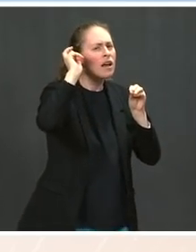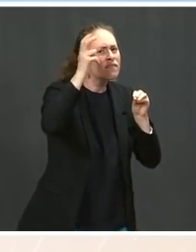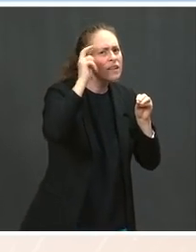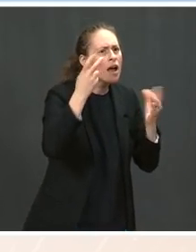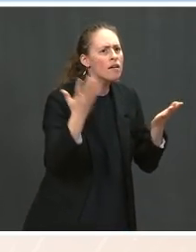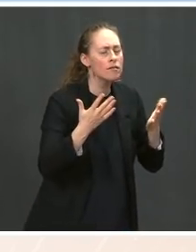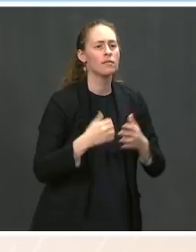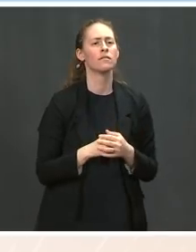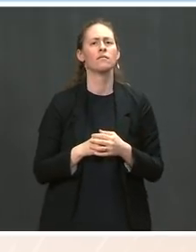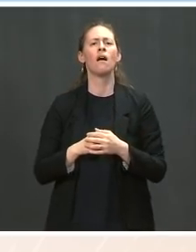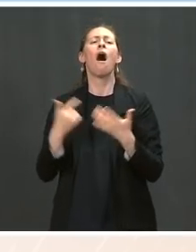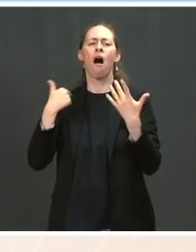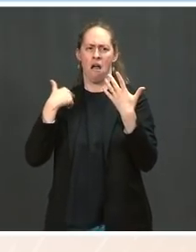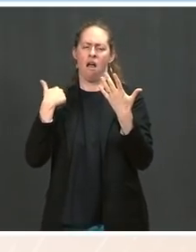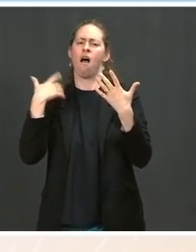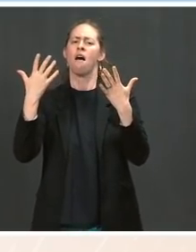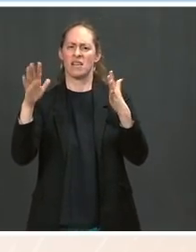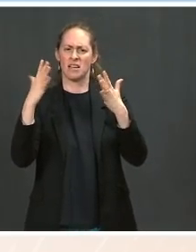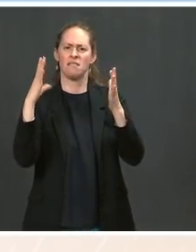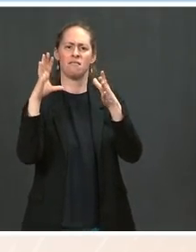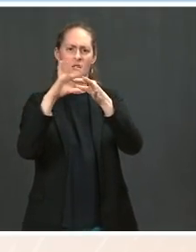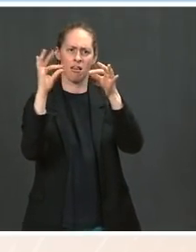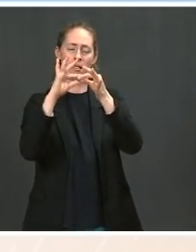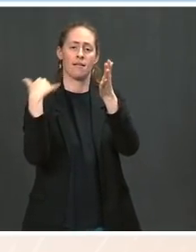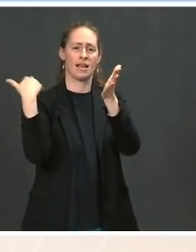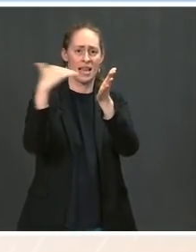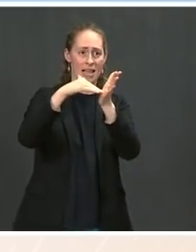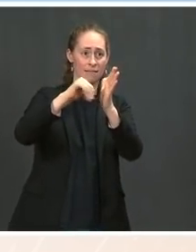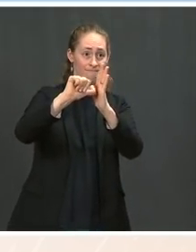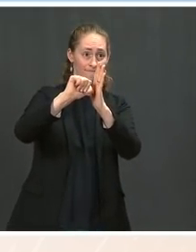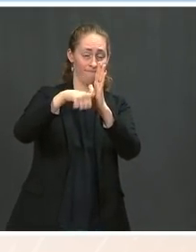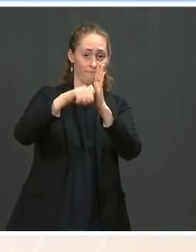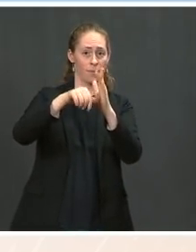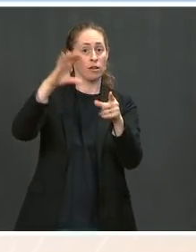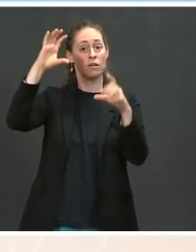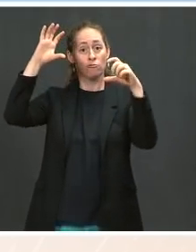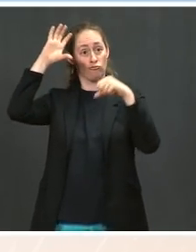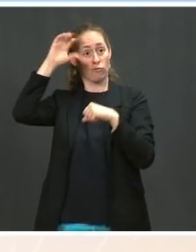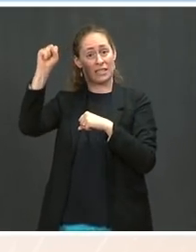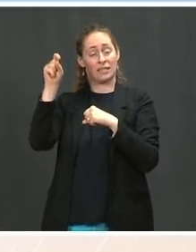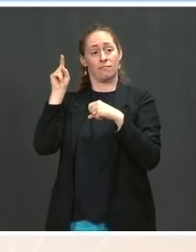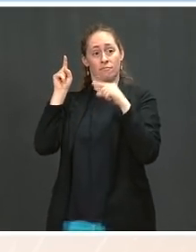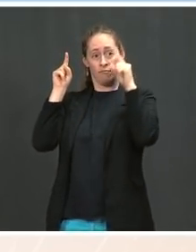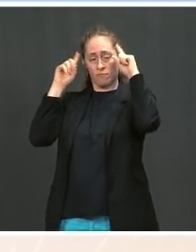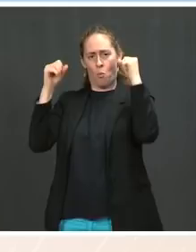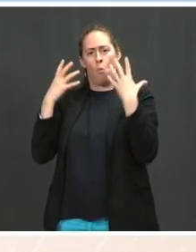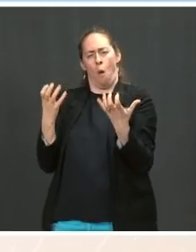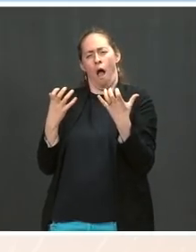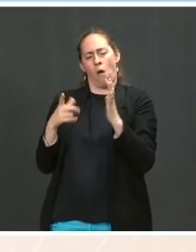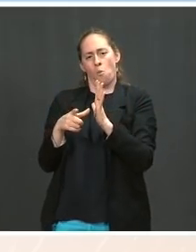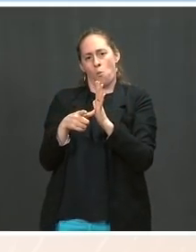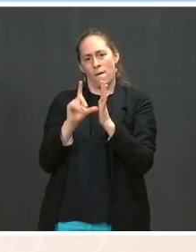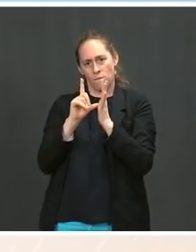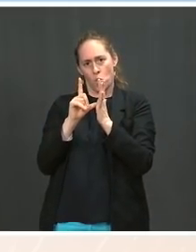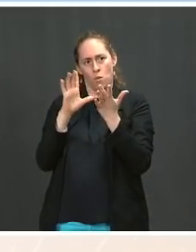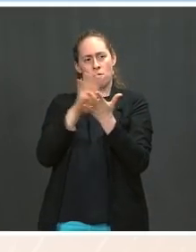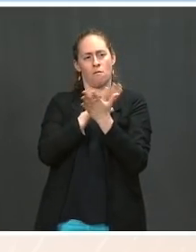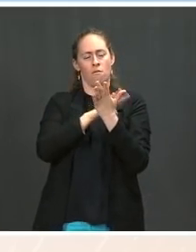reassert that the President asked for a review. He asked for that review not to be sugarcoated.